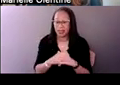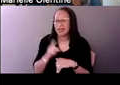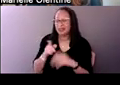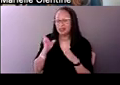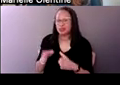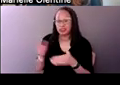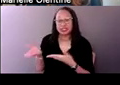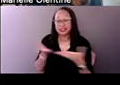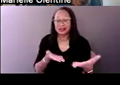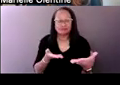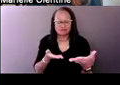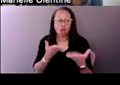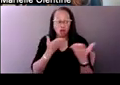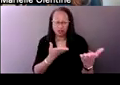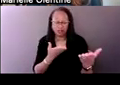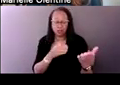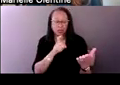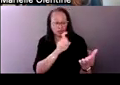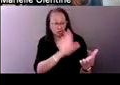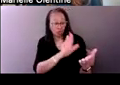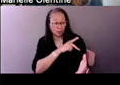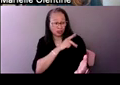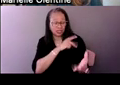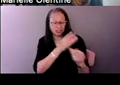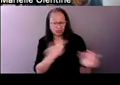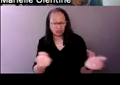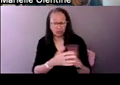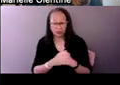something that you might want to lose, for example.